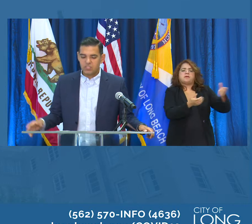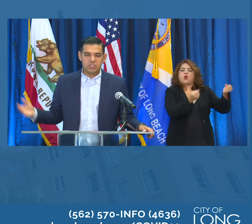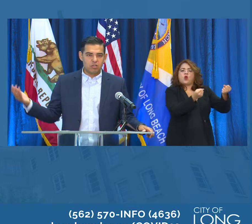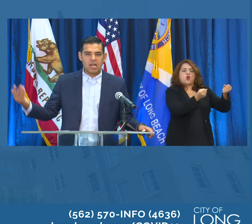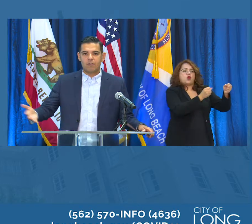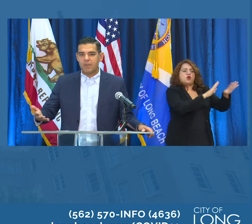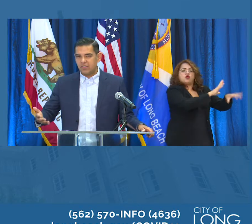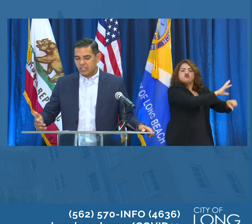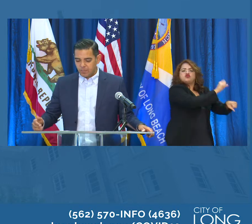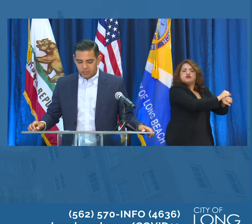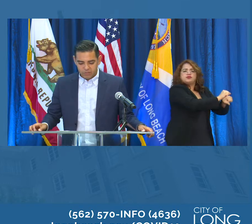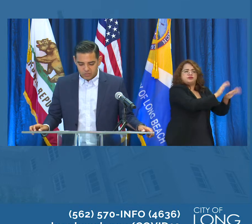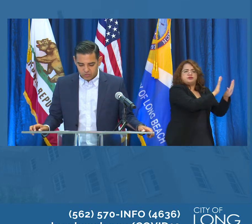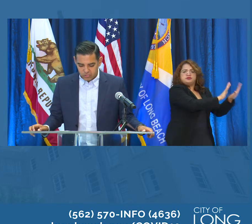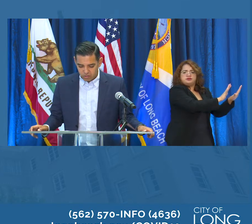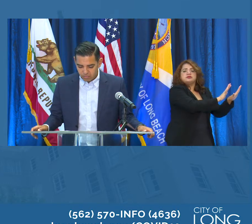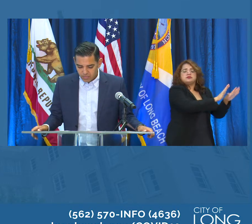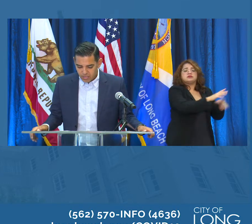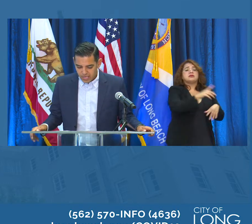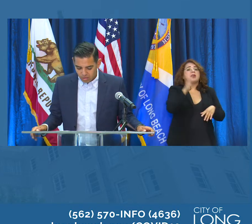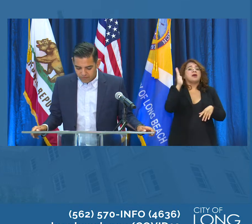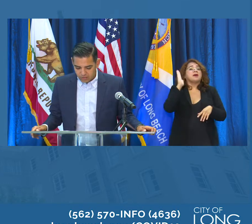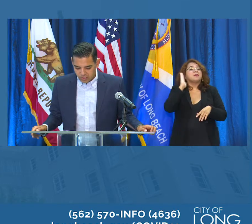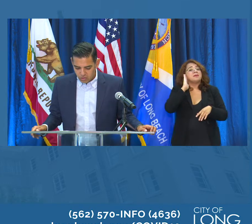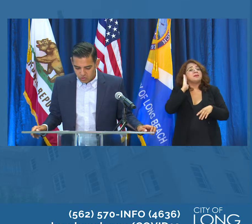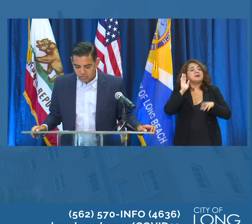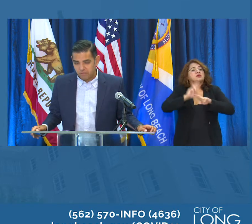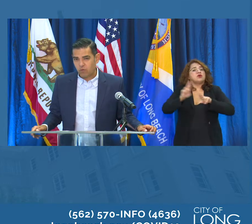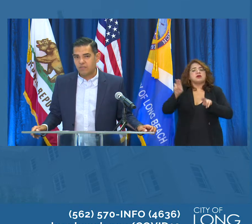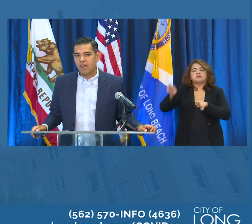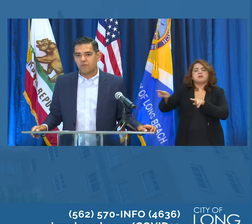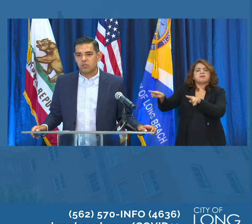We still have our beds set up at the Convention Center and our ventilator use is at 45 percent.